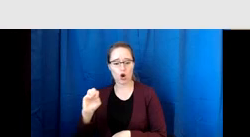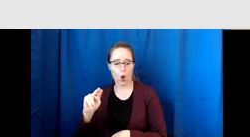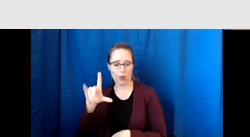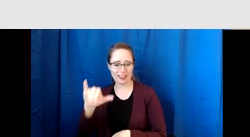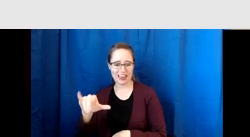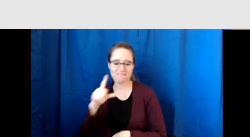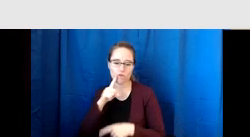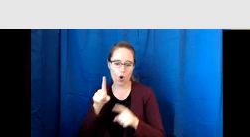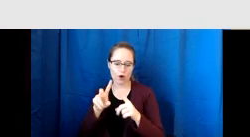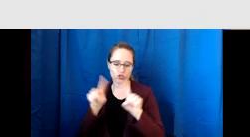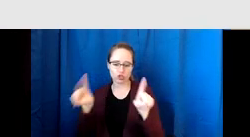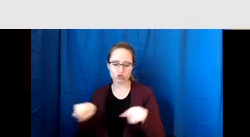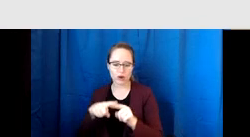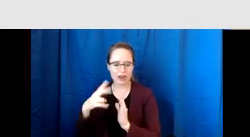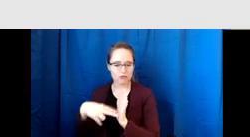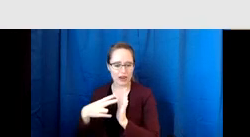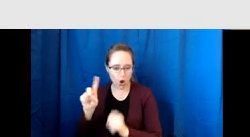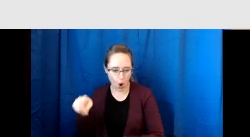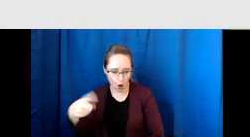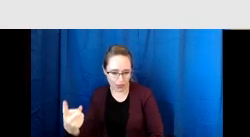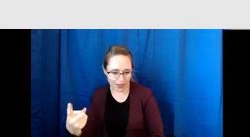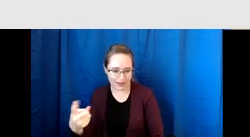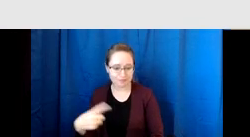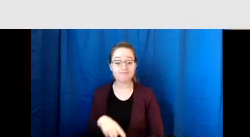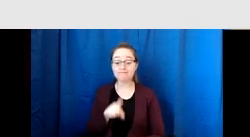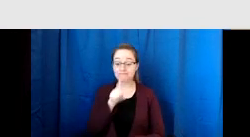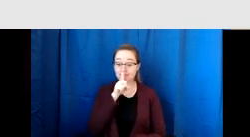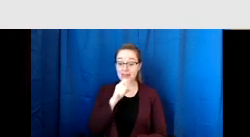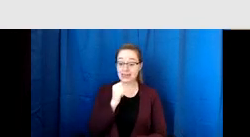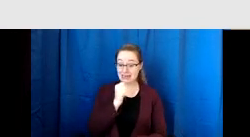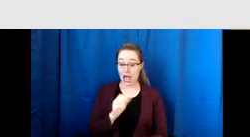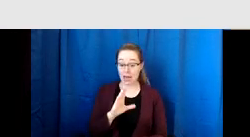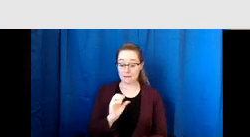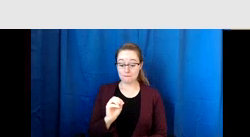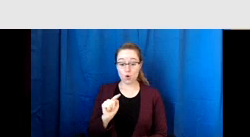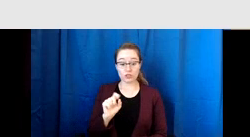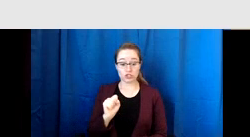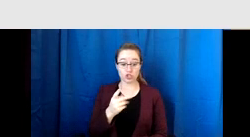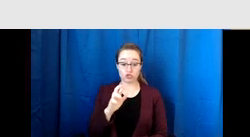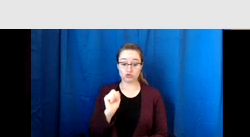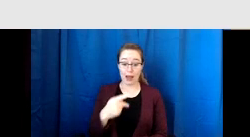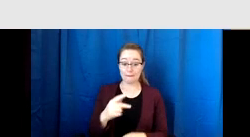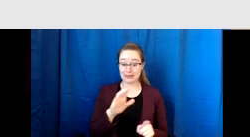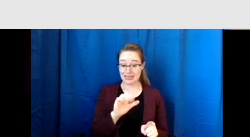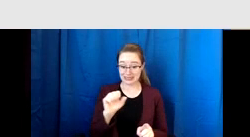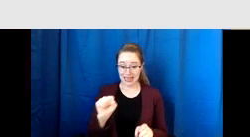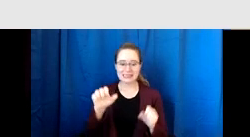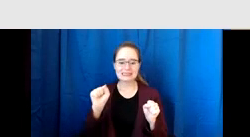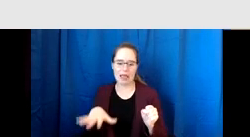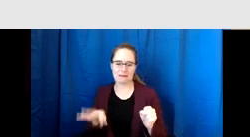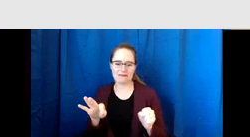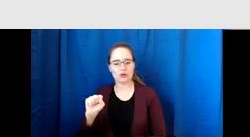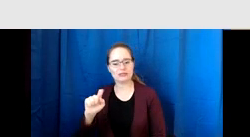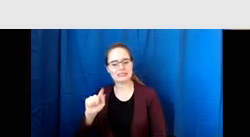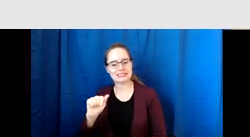Non-Bootstrap CSS solutions may also be found described online in Stack Overflow threads and the like,